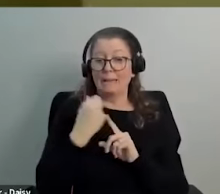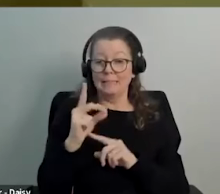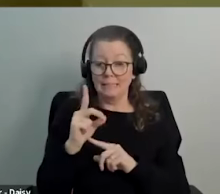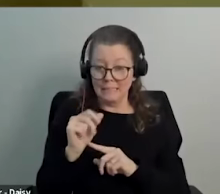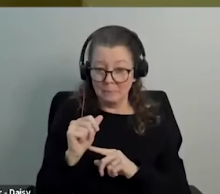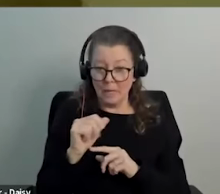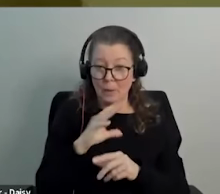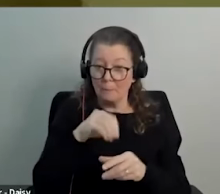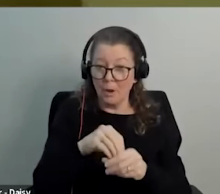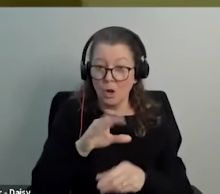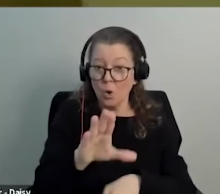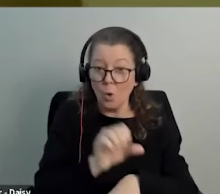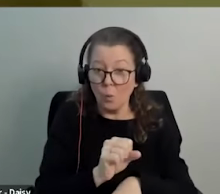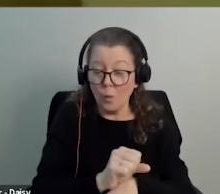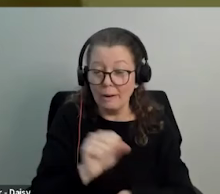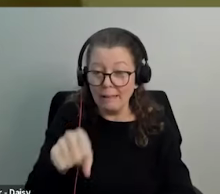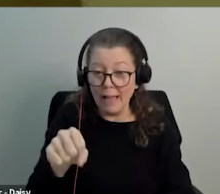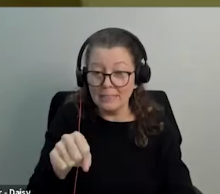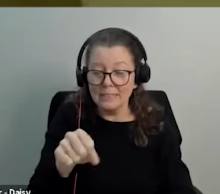because it will influence others.